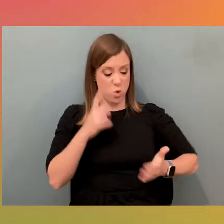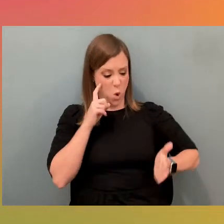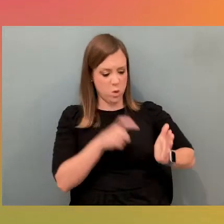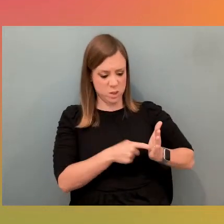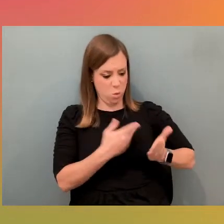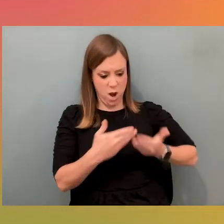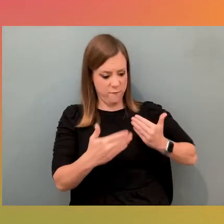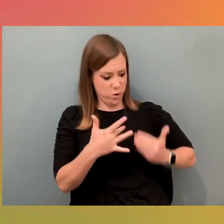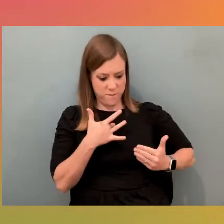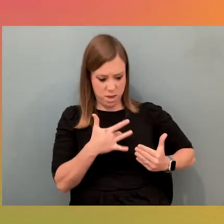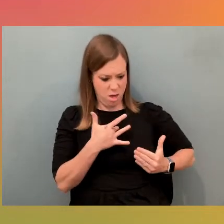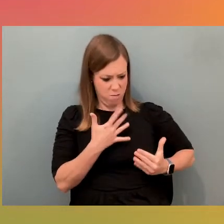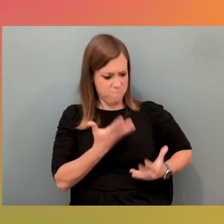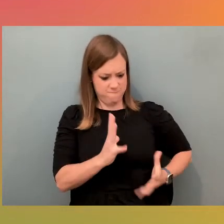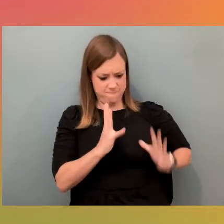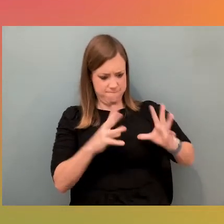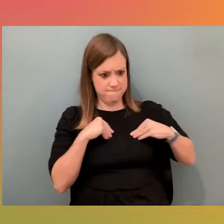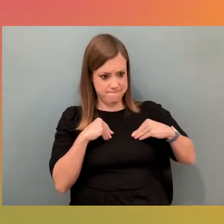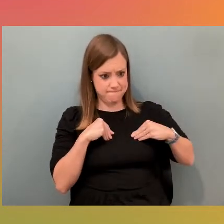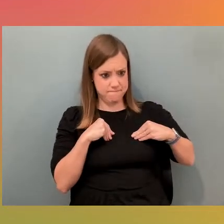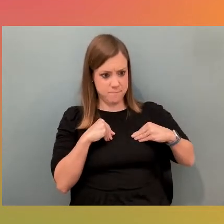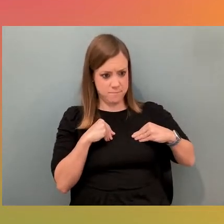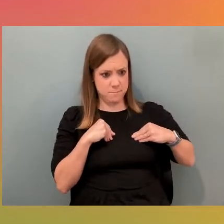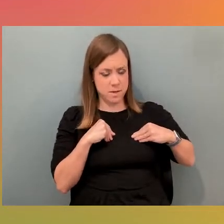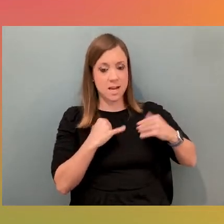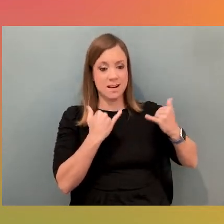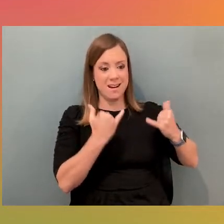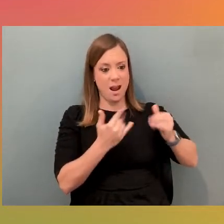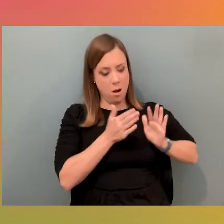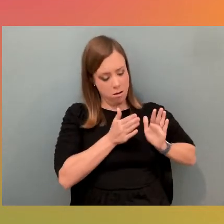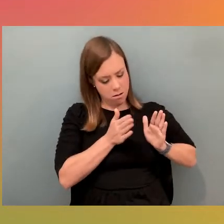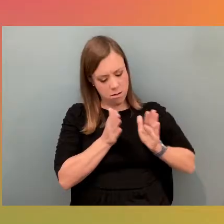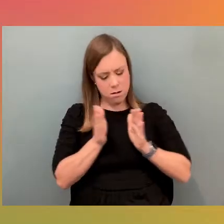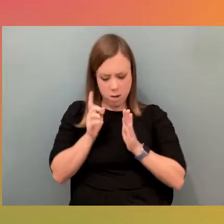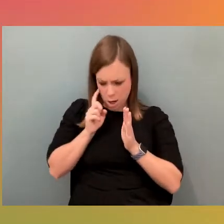SHIFT OUR INQUIRY. KNOWING THAT WHEREVER YOU ARE,